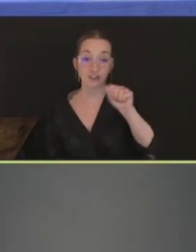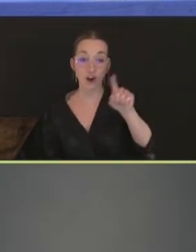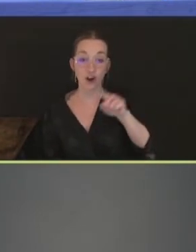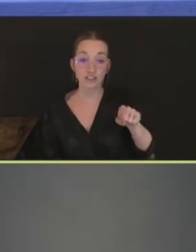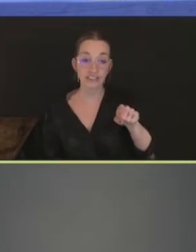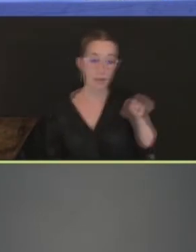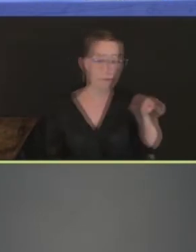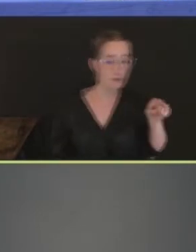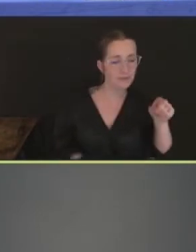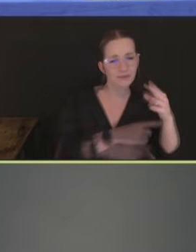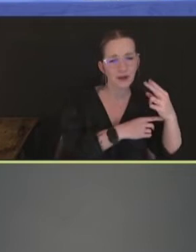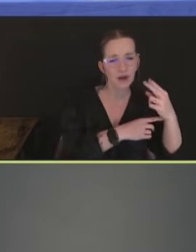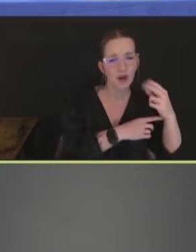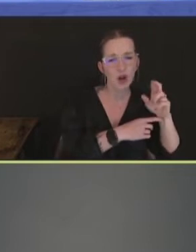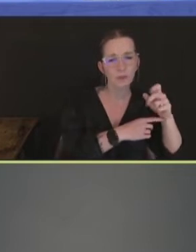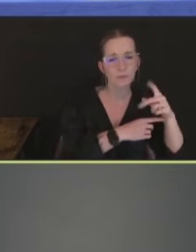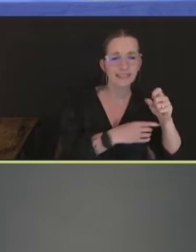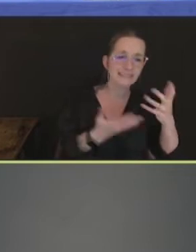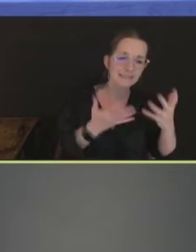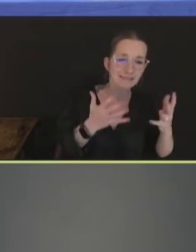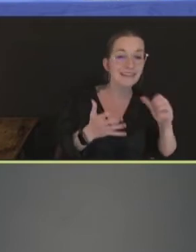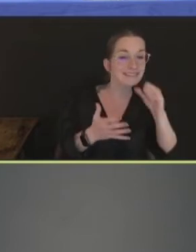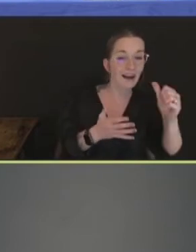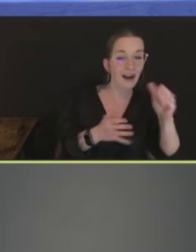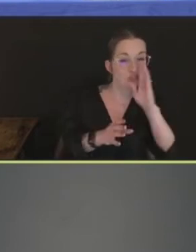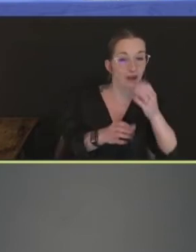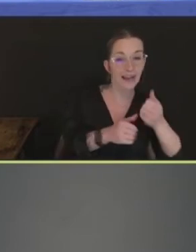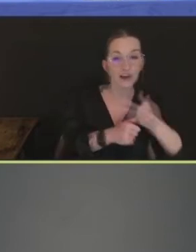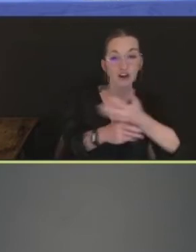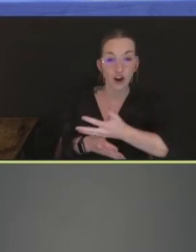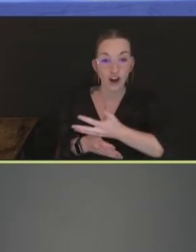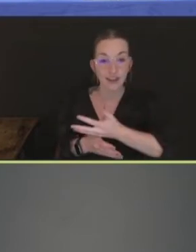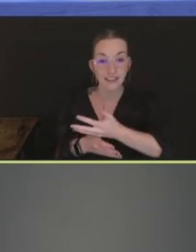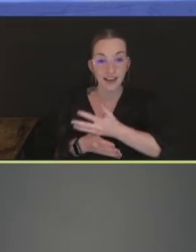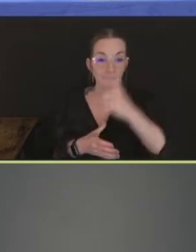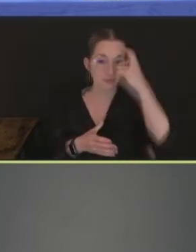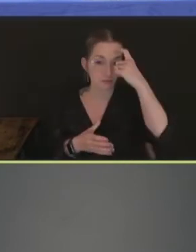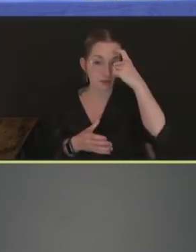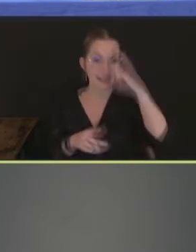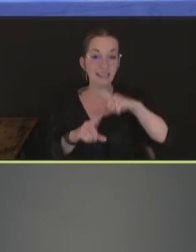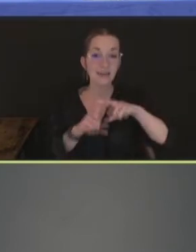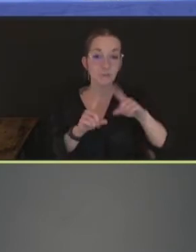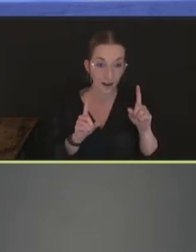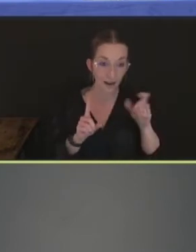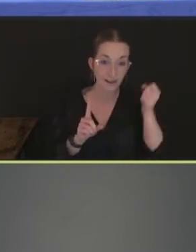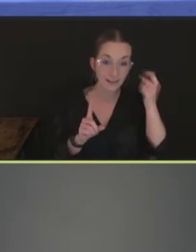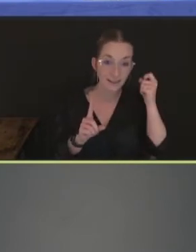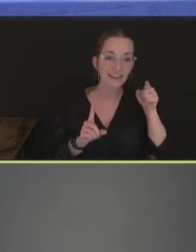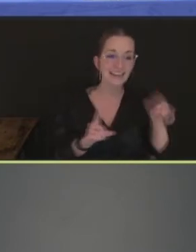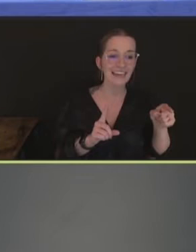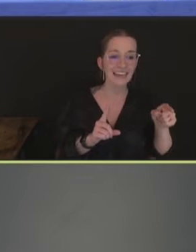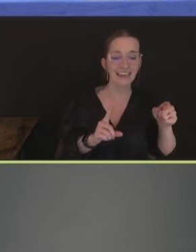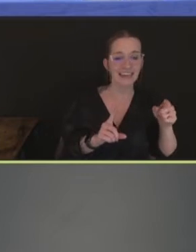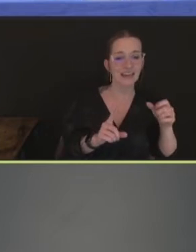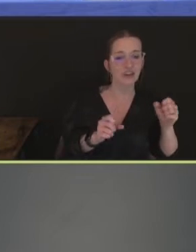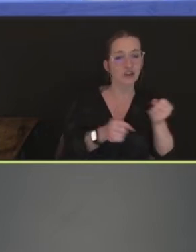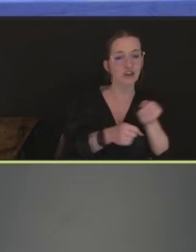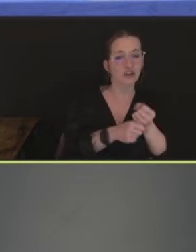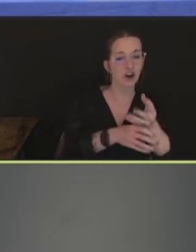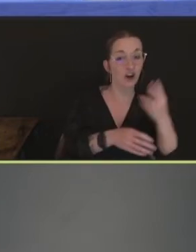It's likely that it's the embryologic reactivation and gene on silencing is increased by herpes viruses.